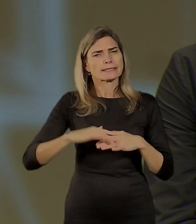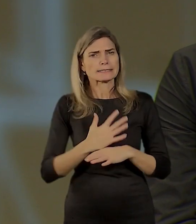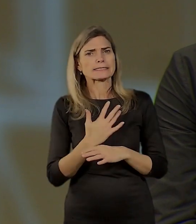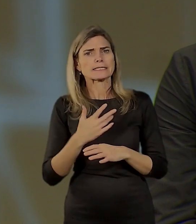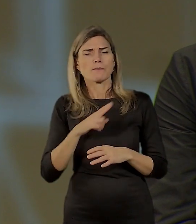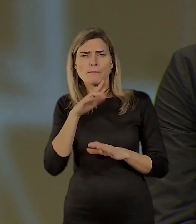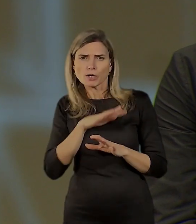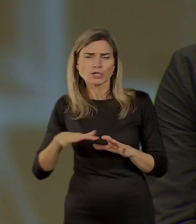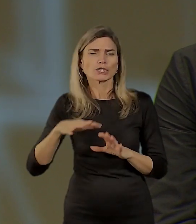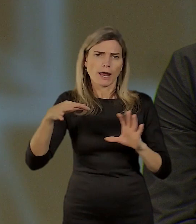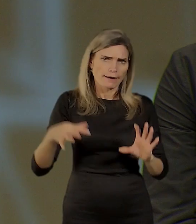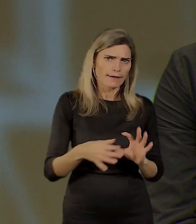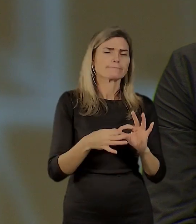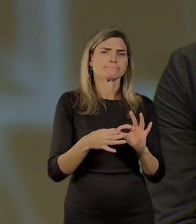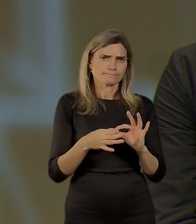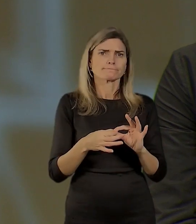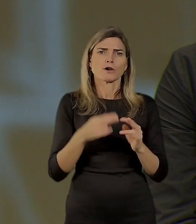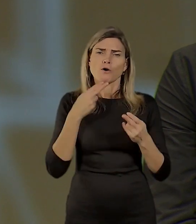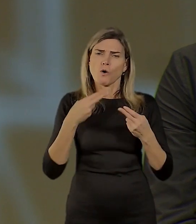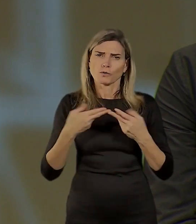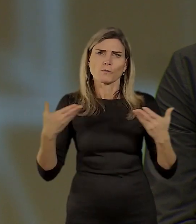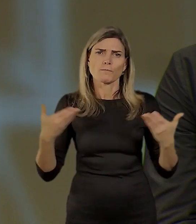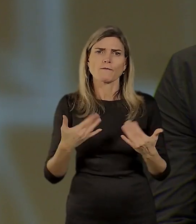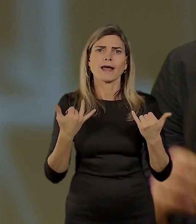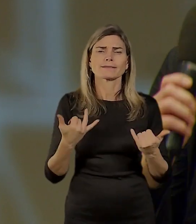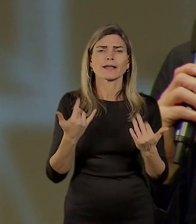The competition proposal that won the competition was